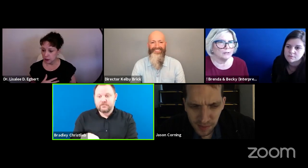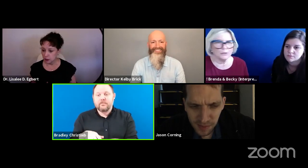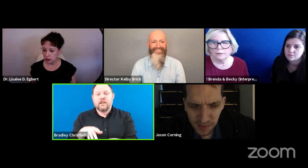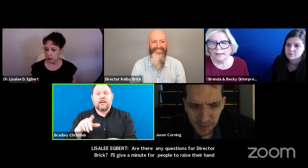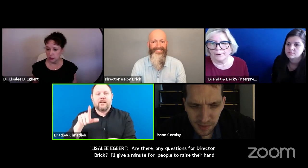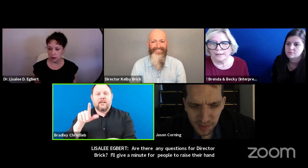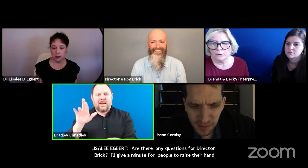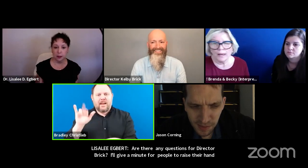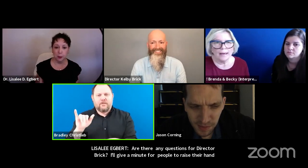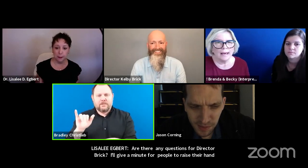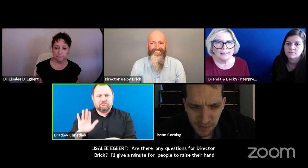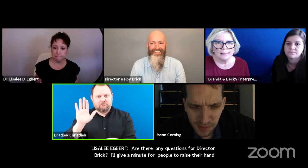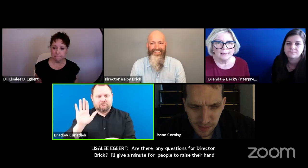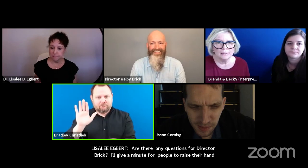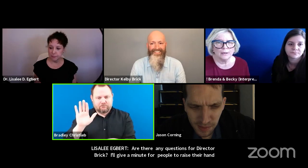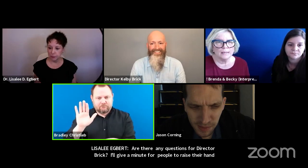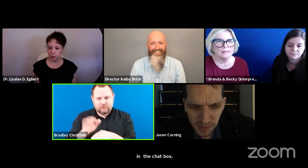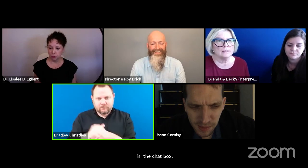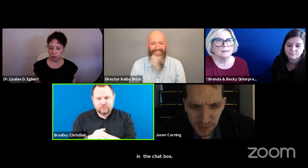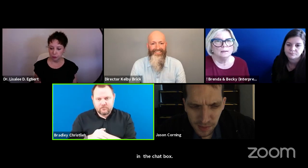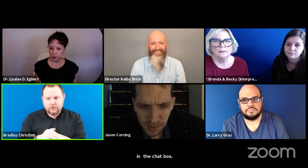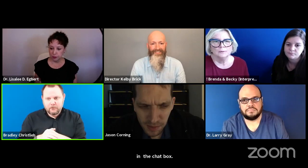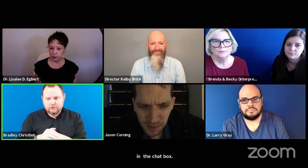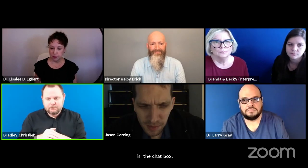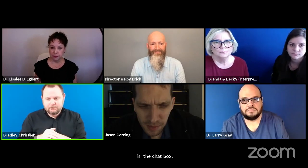Dr. Larry Gray had his hand raised.